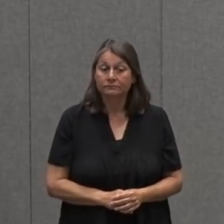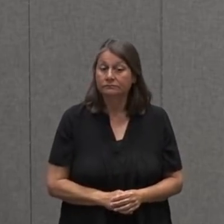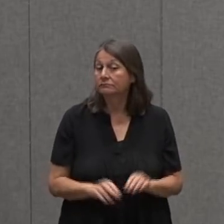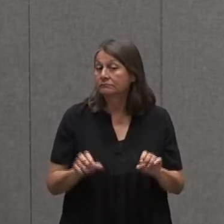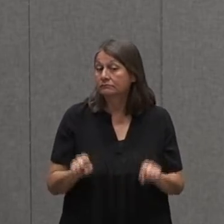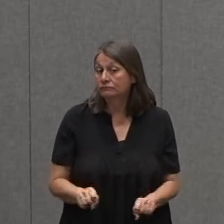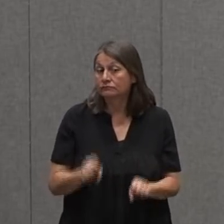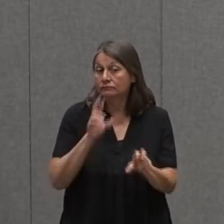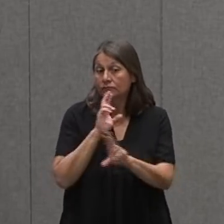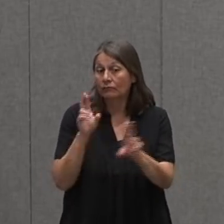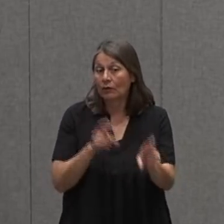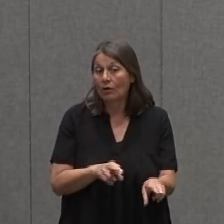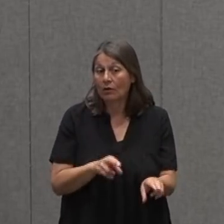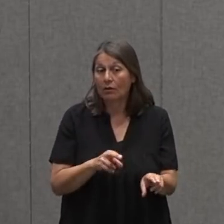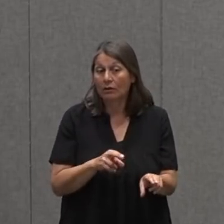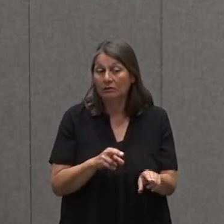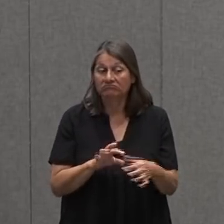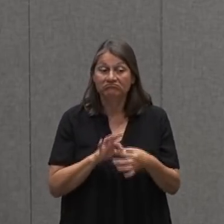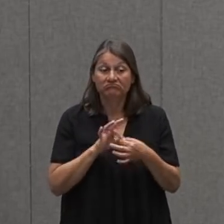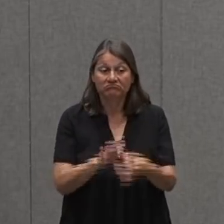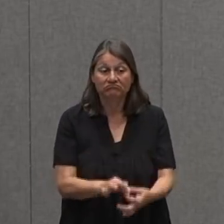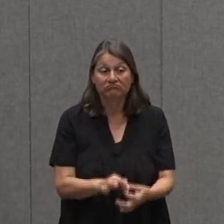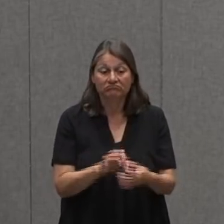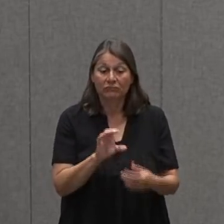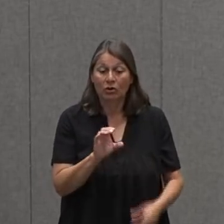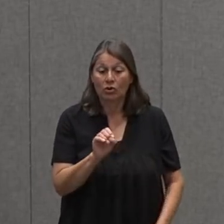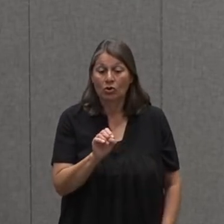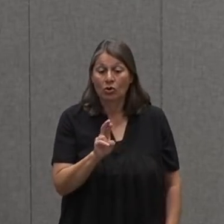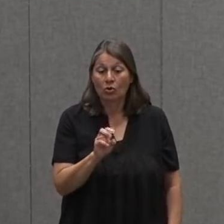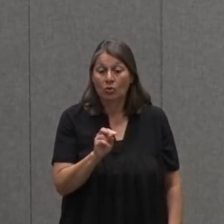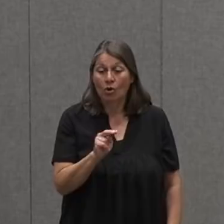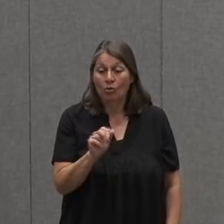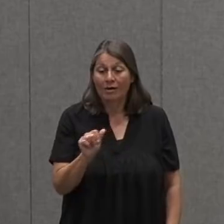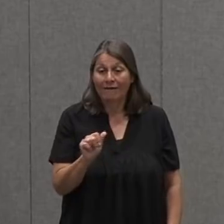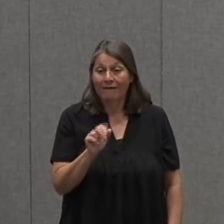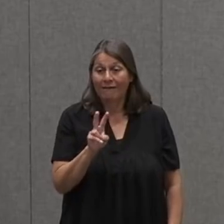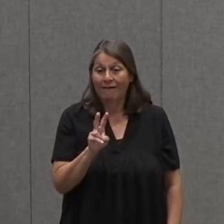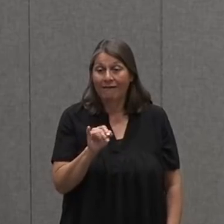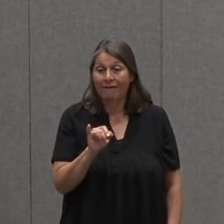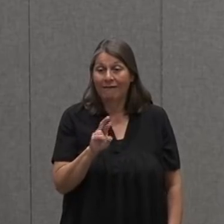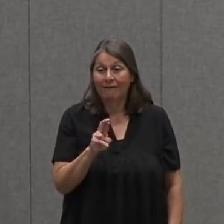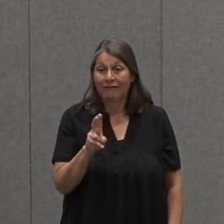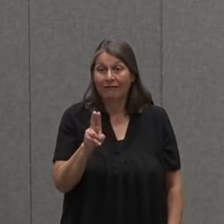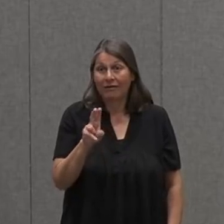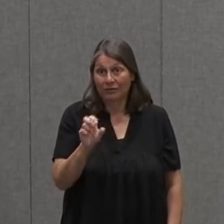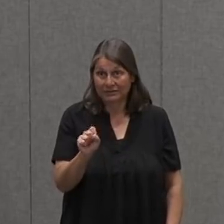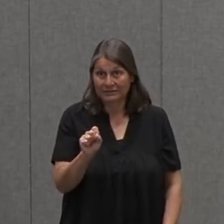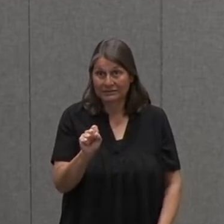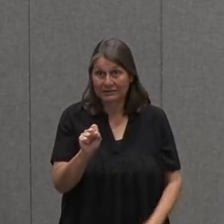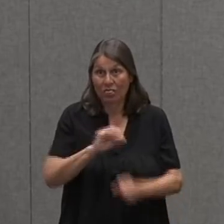on the Coronavirus, right? That is something that has changed our whole world and the way that we're doing everything.